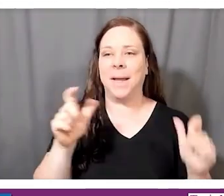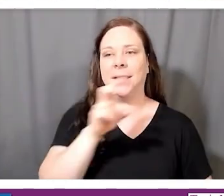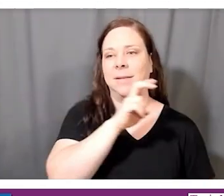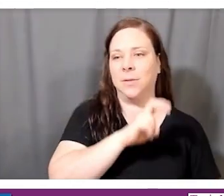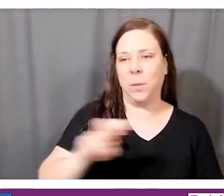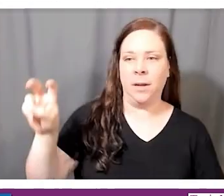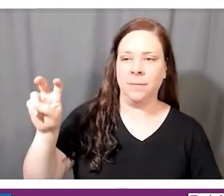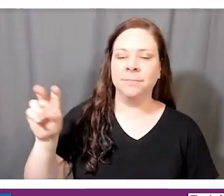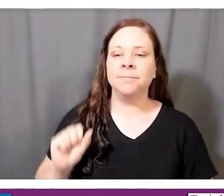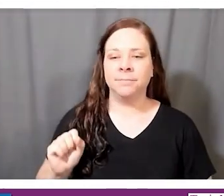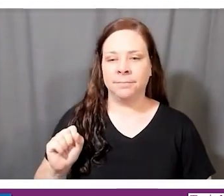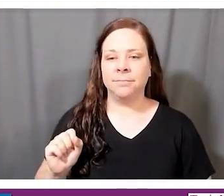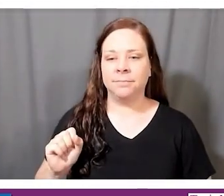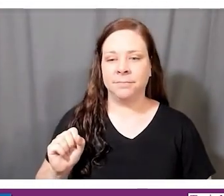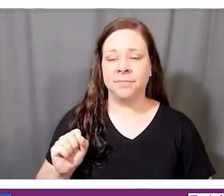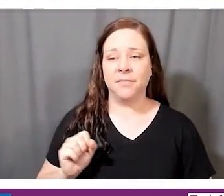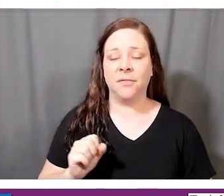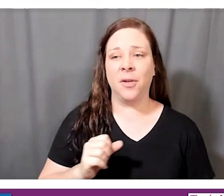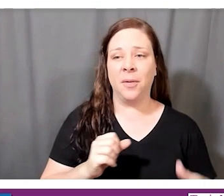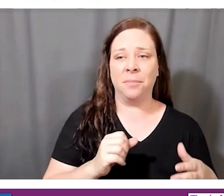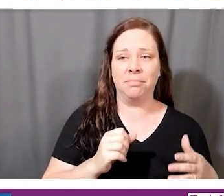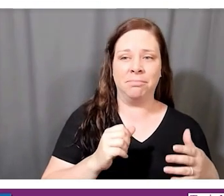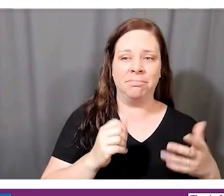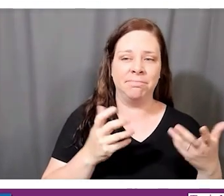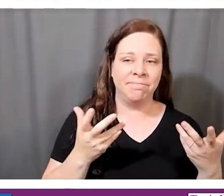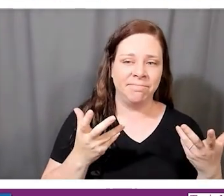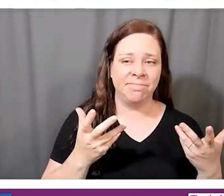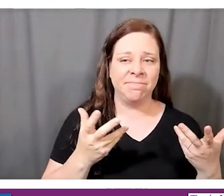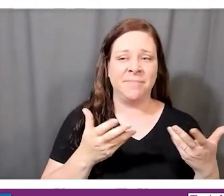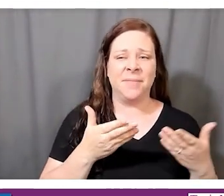I don't want to say zero knowledge, but like zero budget,